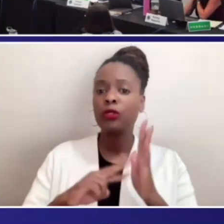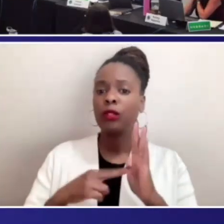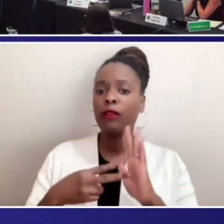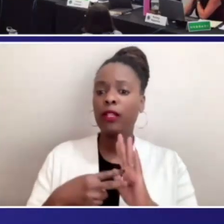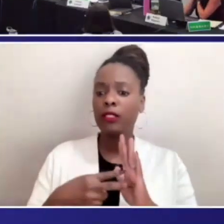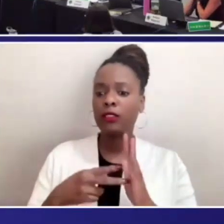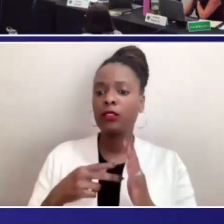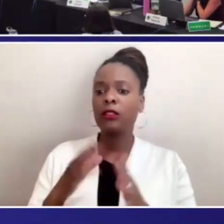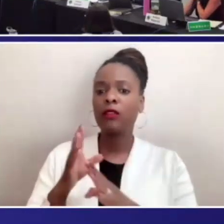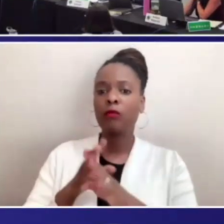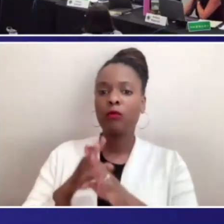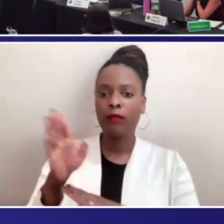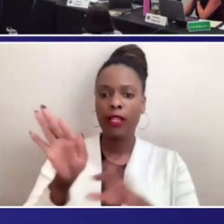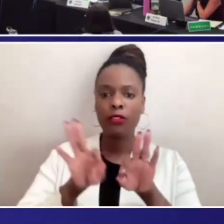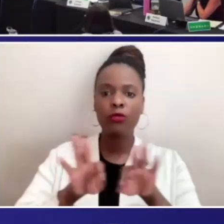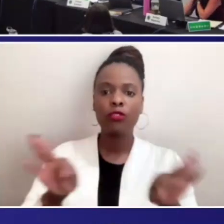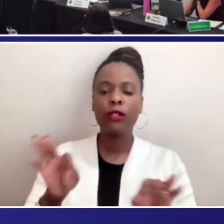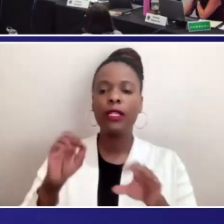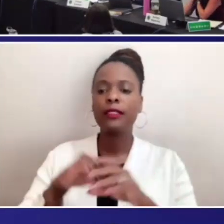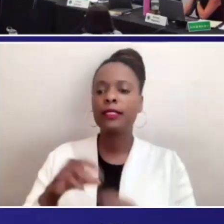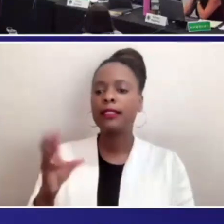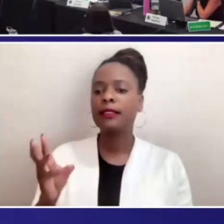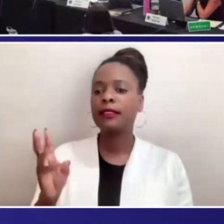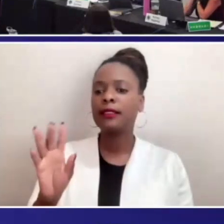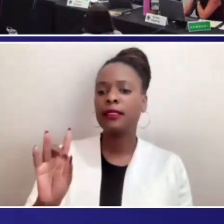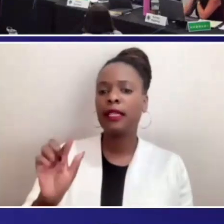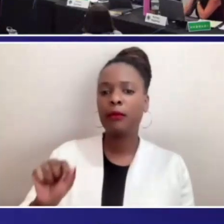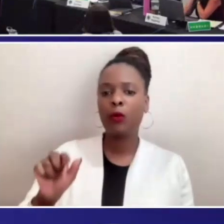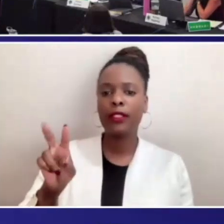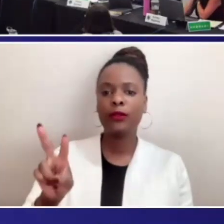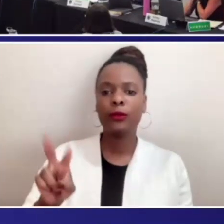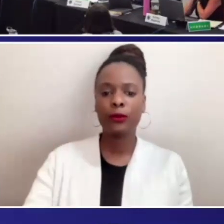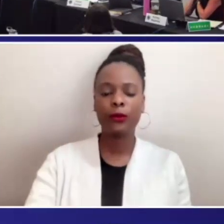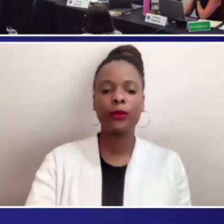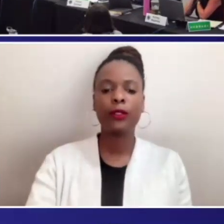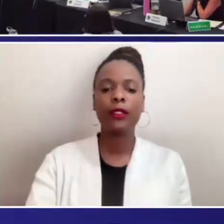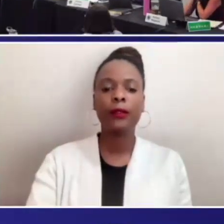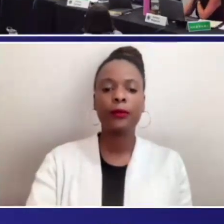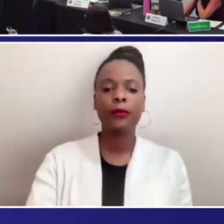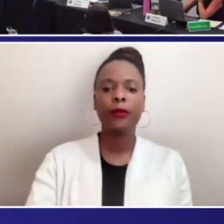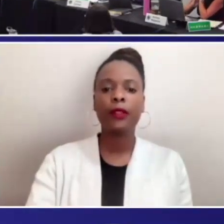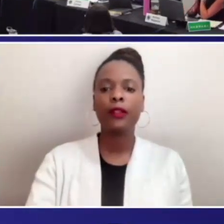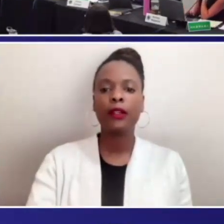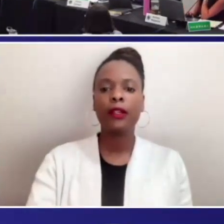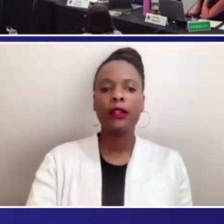professional degree is in 668.2. The new definition for professional